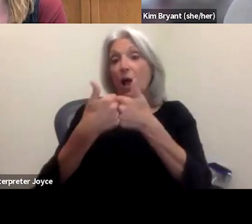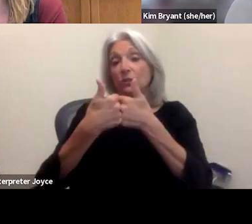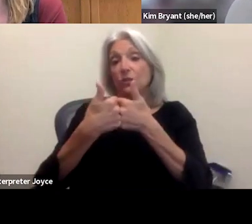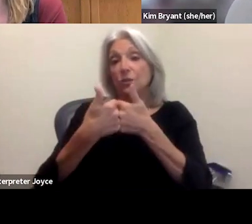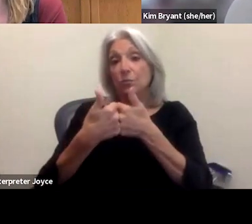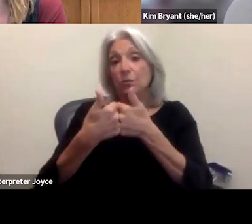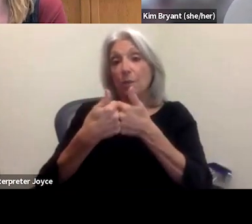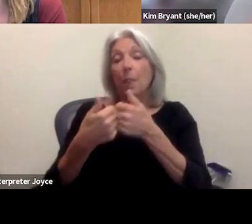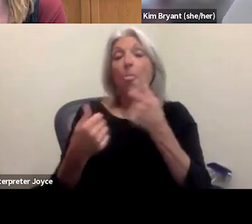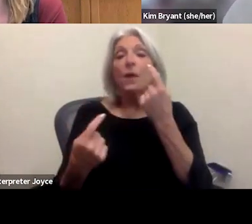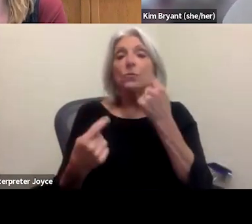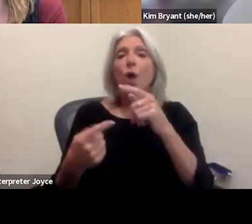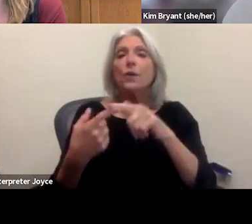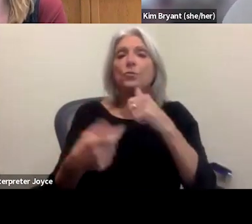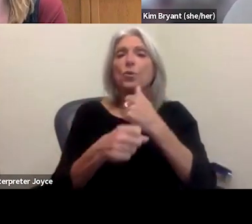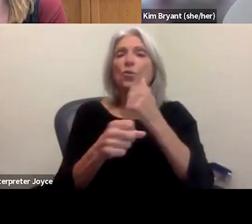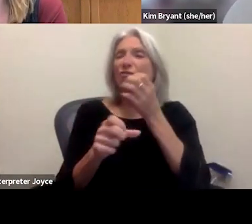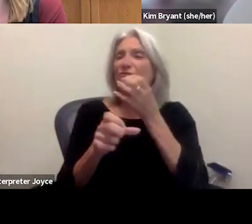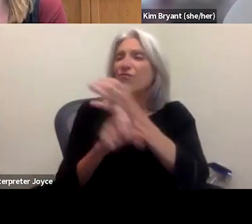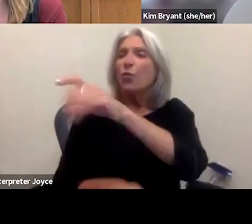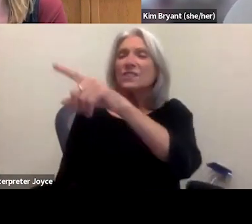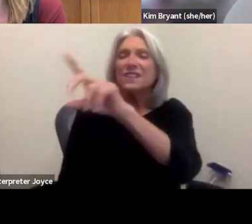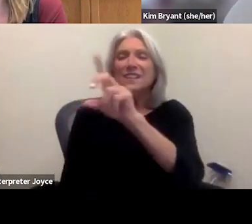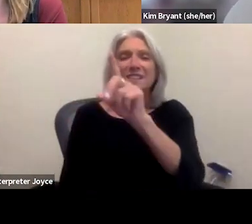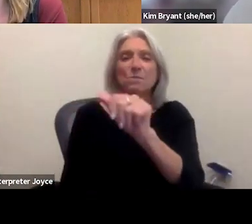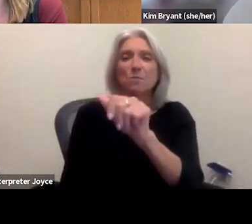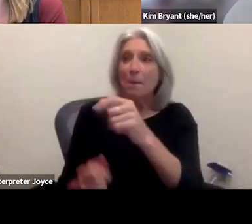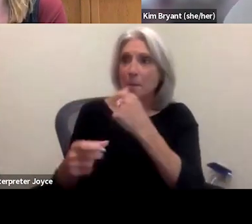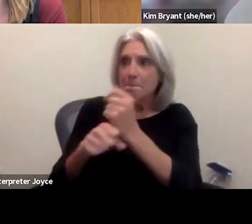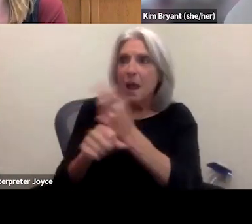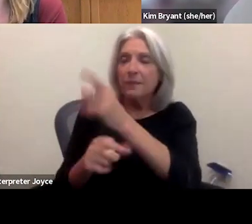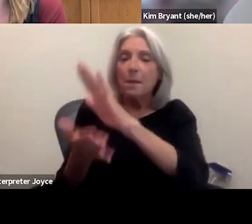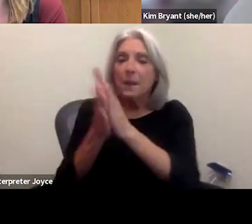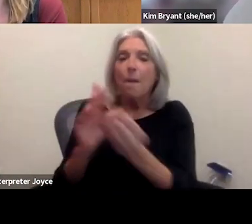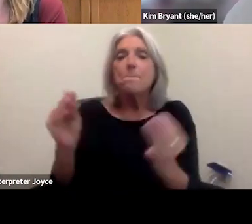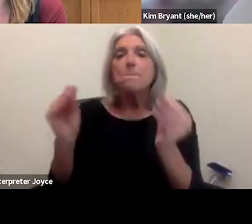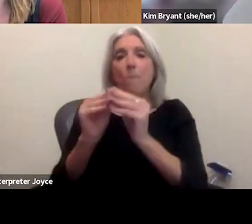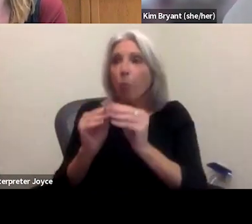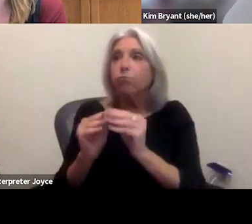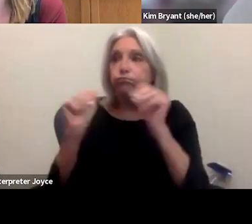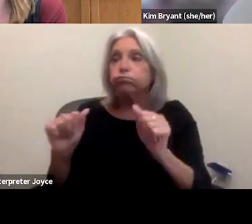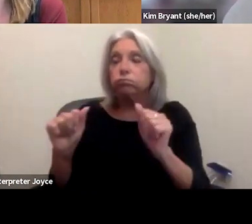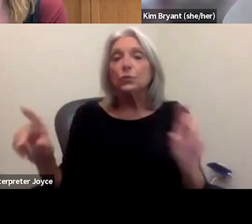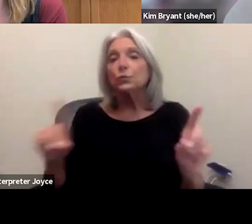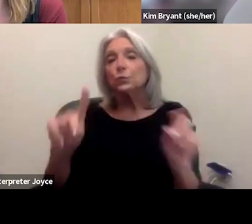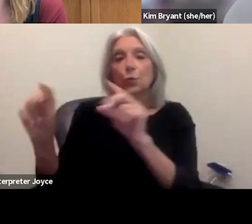trying to make disabled people as abled as possible in order to be able to function, work, and be in public,